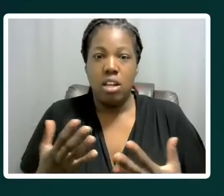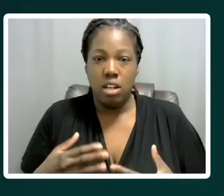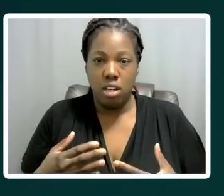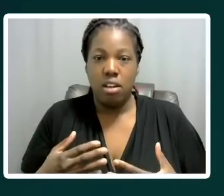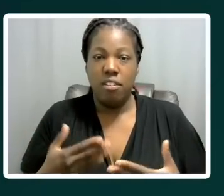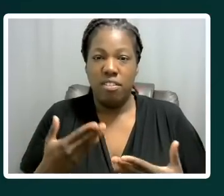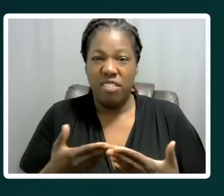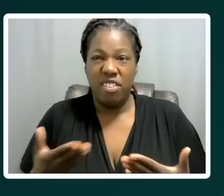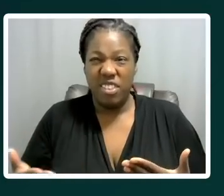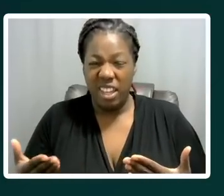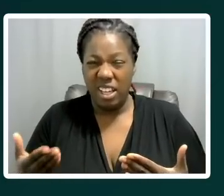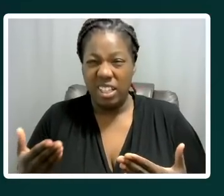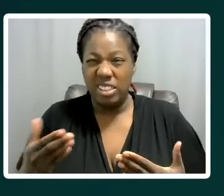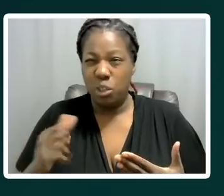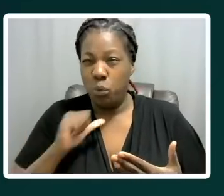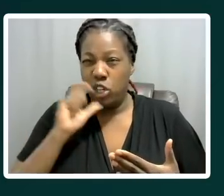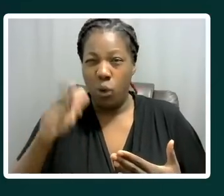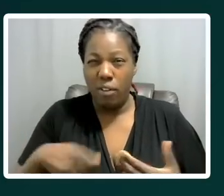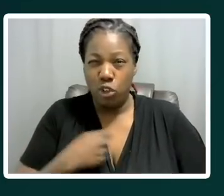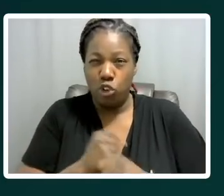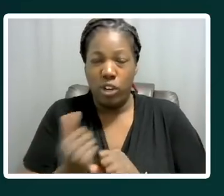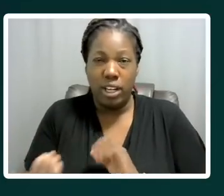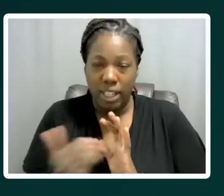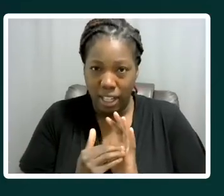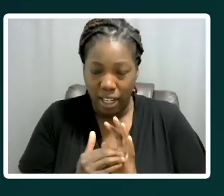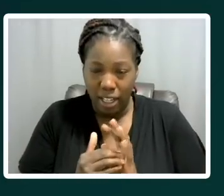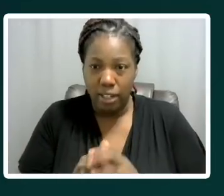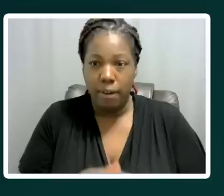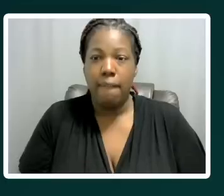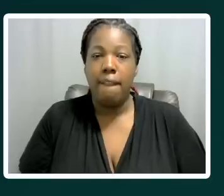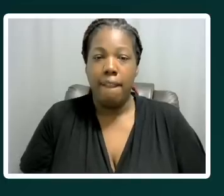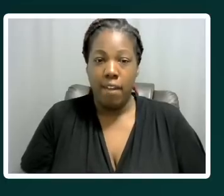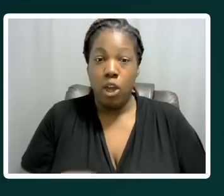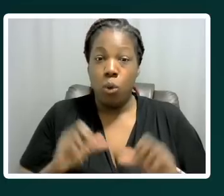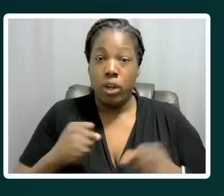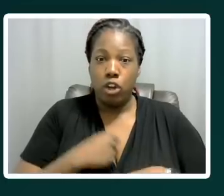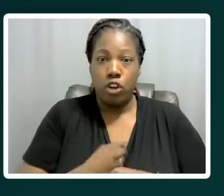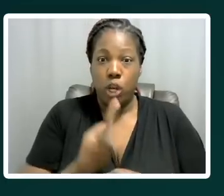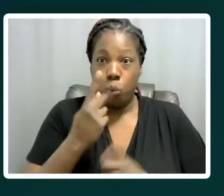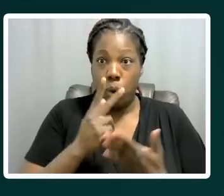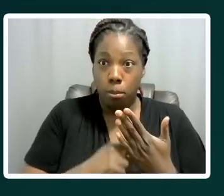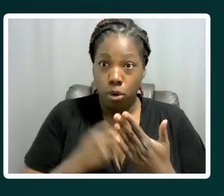the wheel. But most importantly, it allows us to create one single project and launch it on